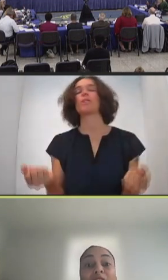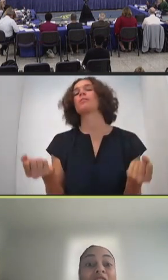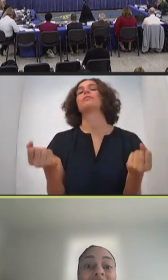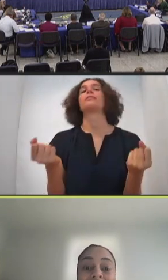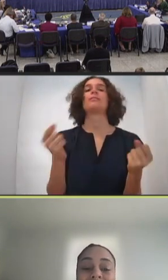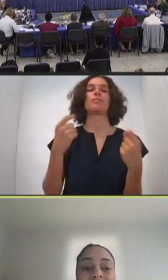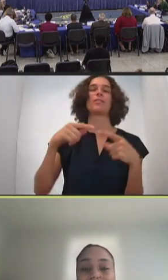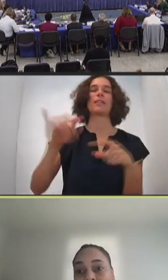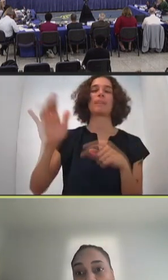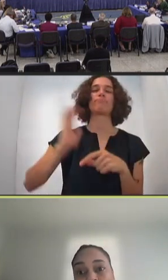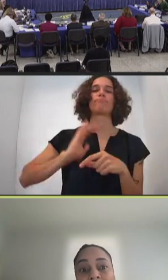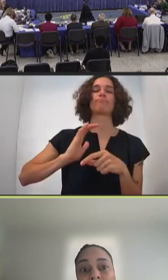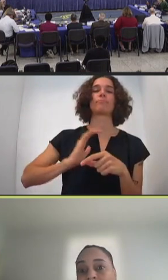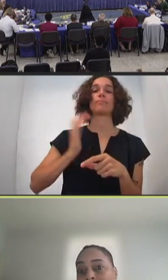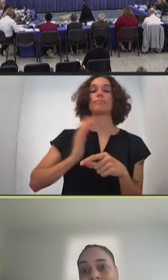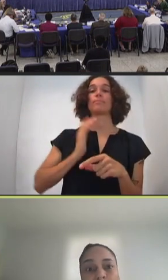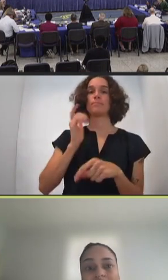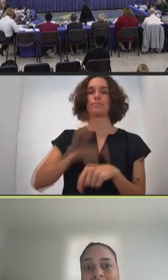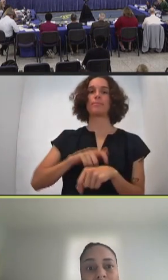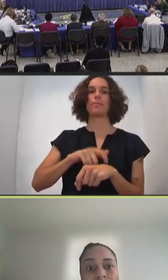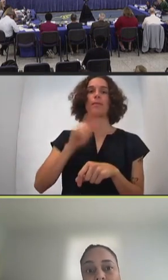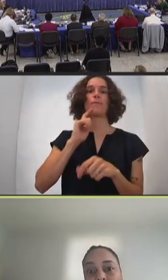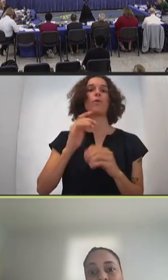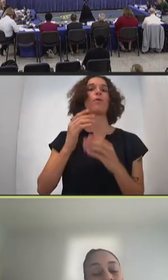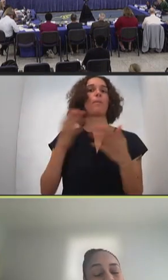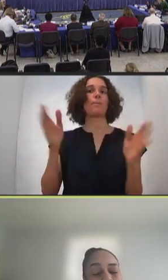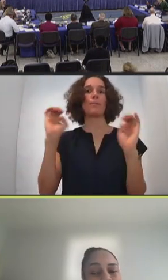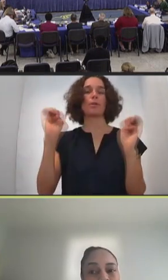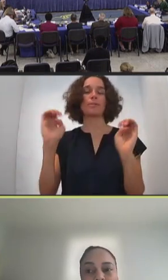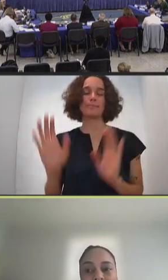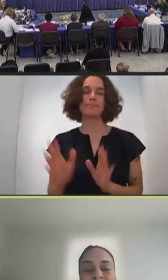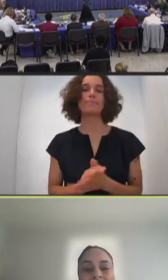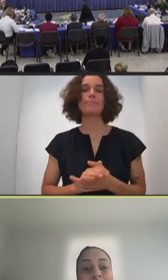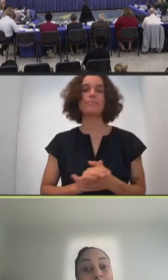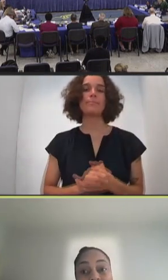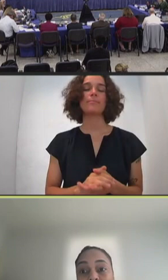But the fact is, it is endemic. The fact is, we continue to lose a thousand people a week